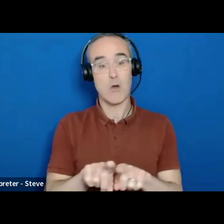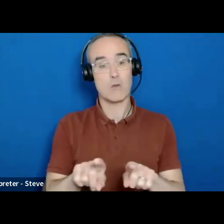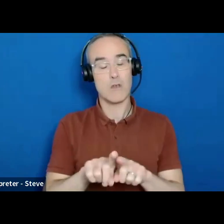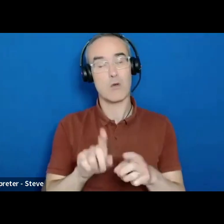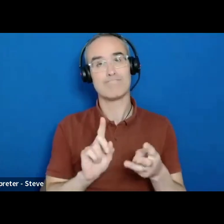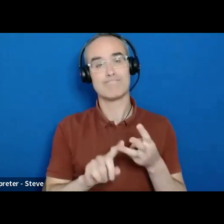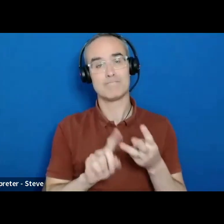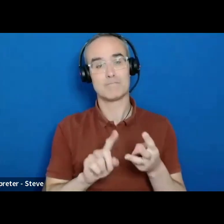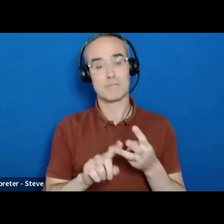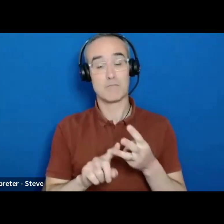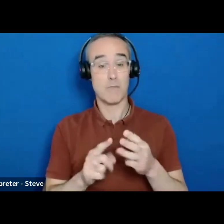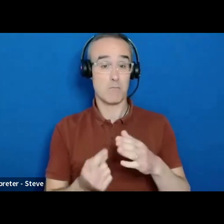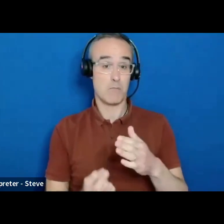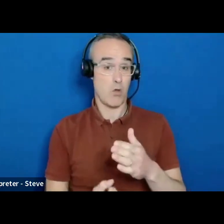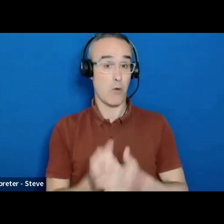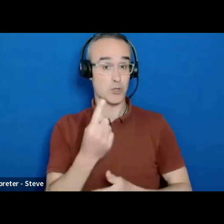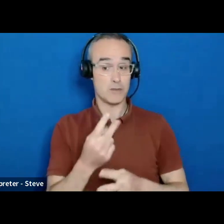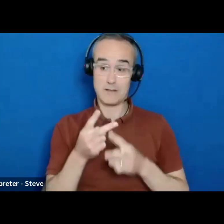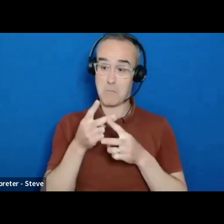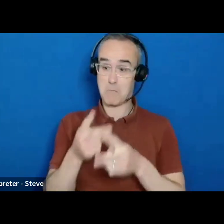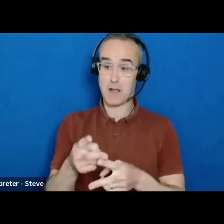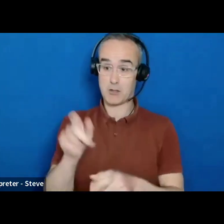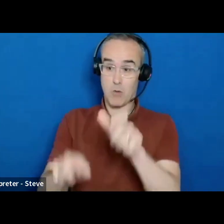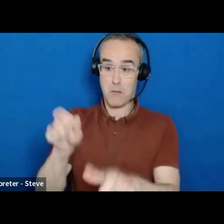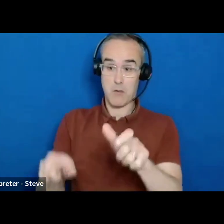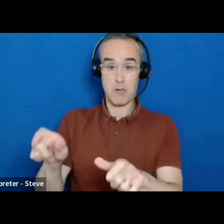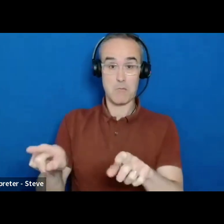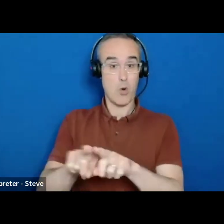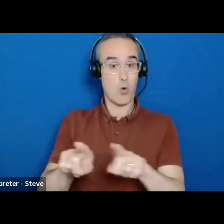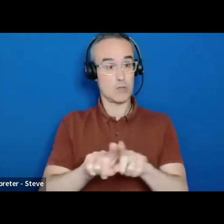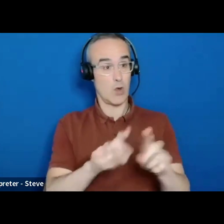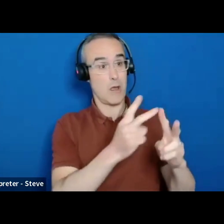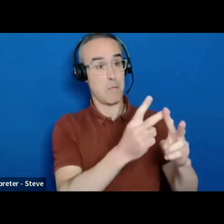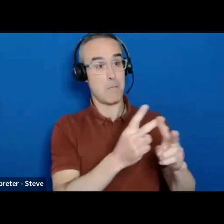to mentor people and to be mentored, and that's helped my personal development,